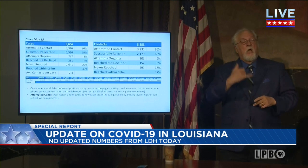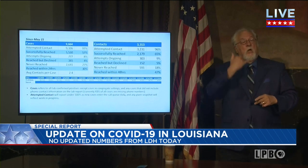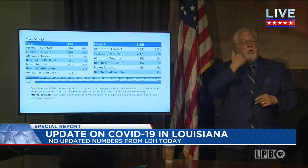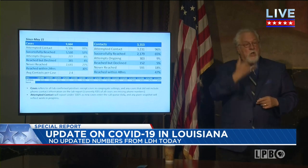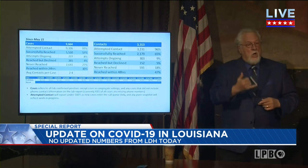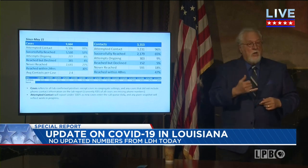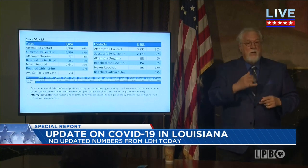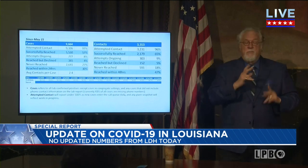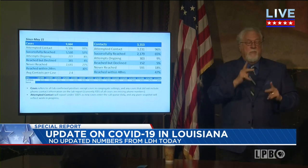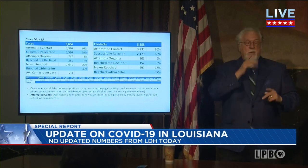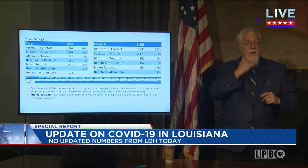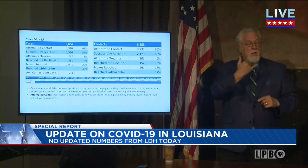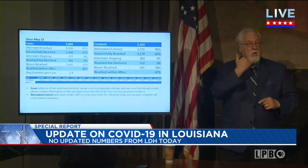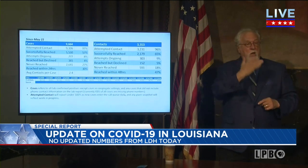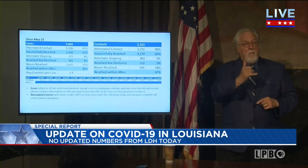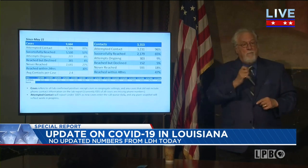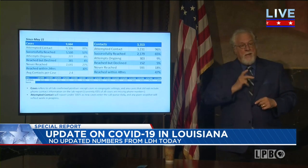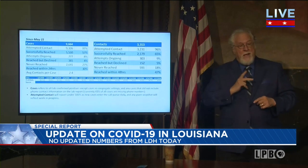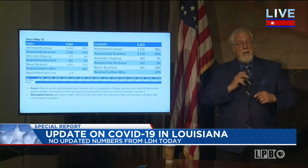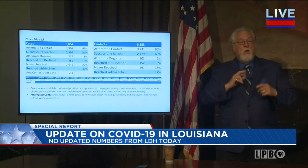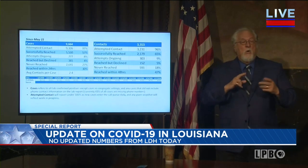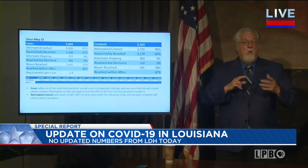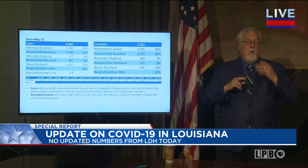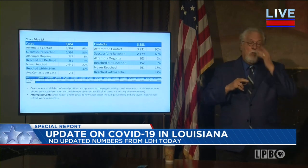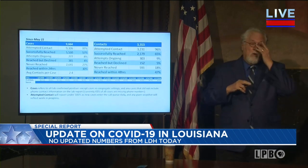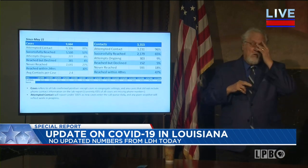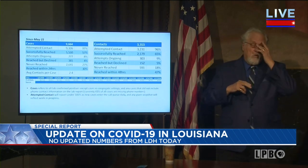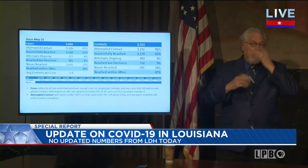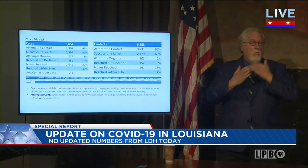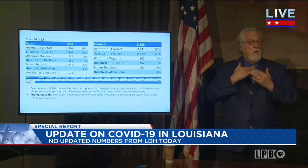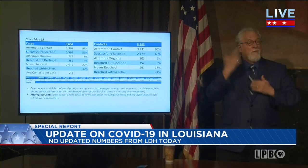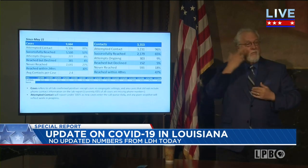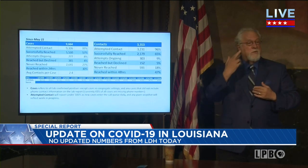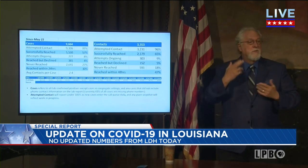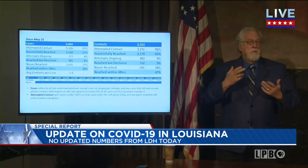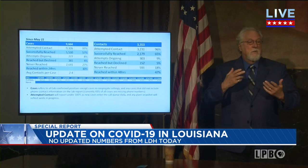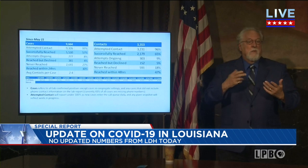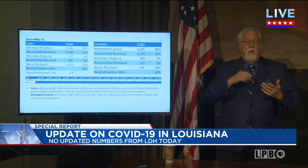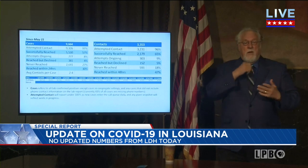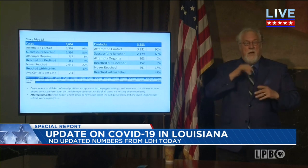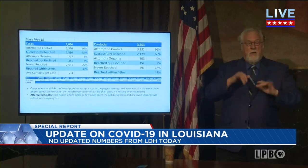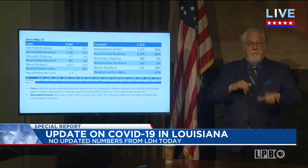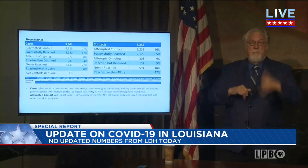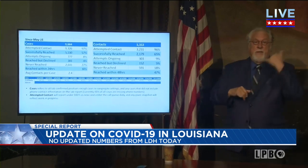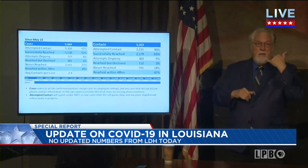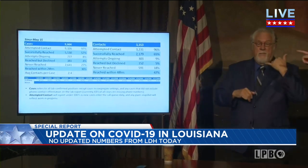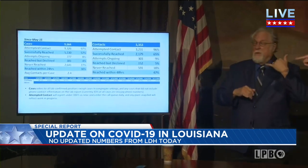FOLKS. WE'RE ABLE TO REACH 57% OF THE CASES.